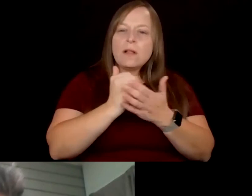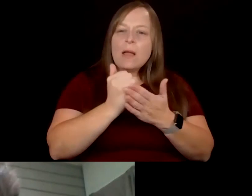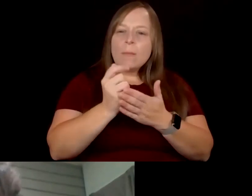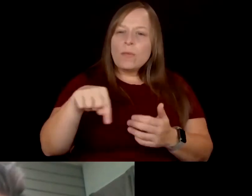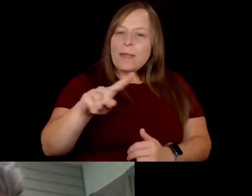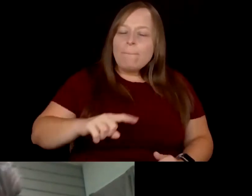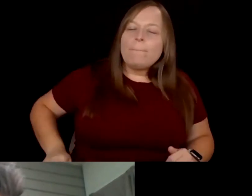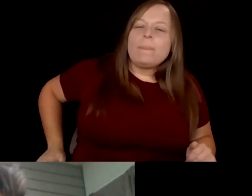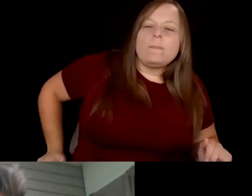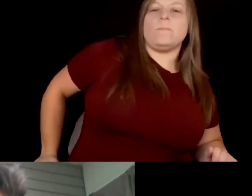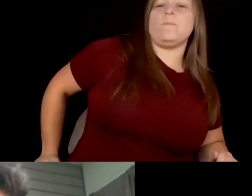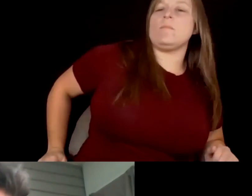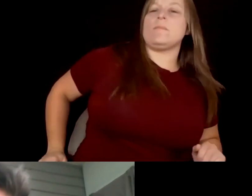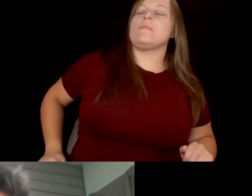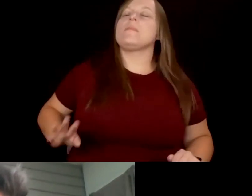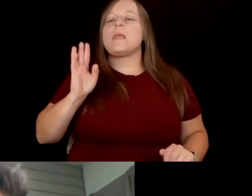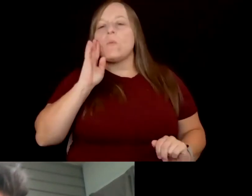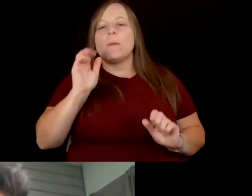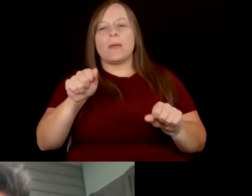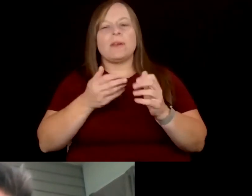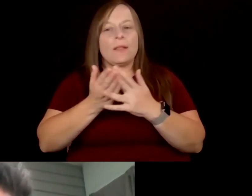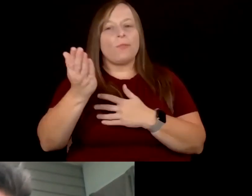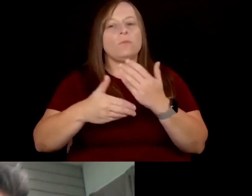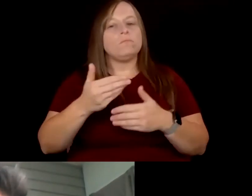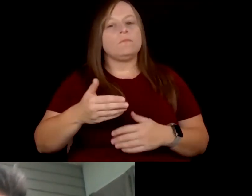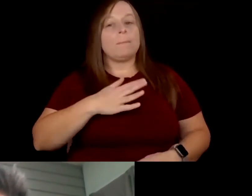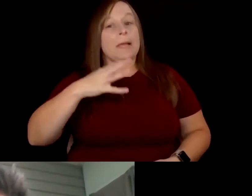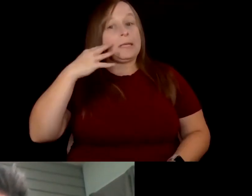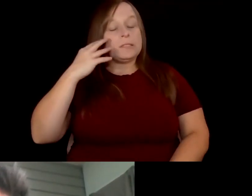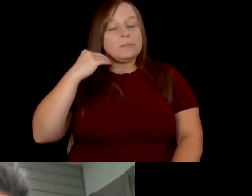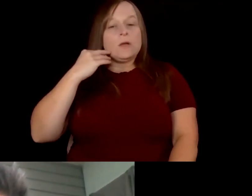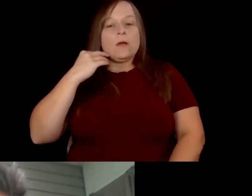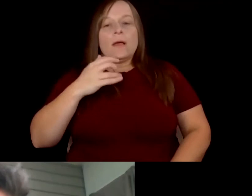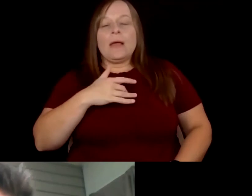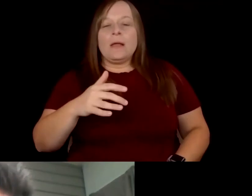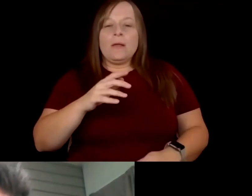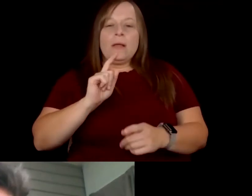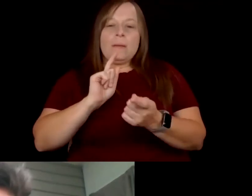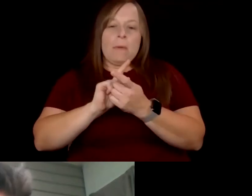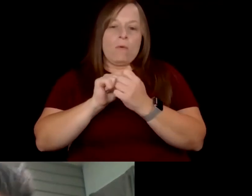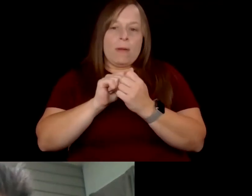that they're gonna get through this. And in my experience, I usually met with my clients